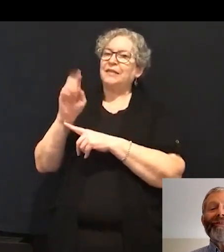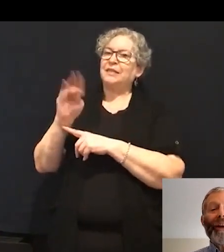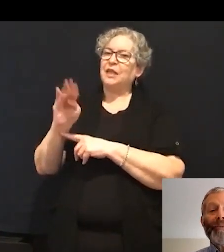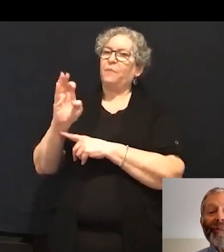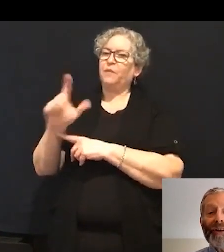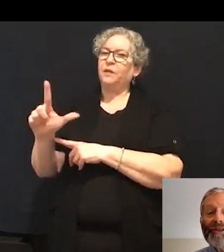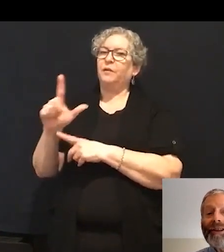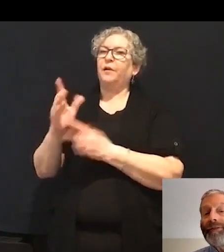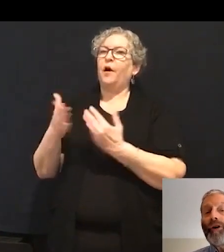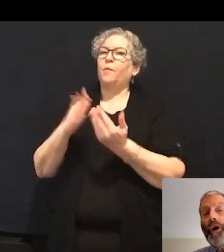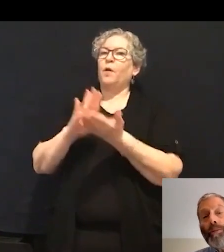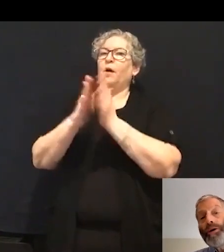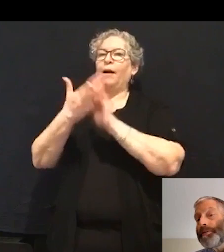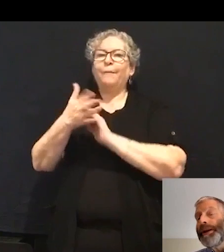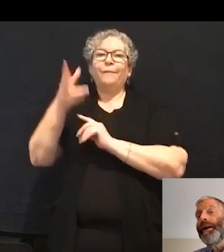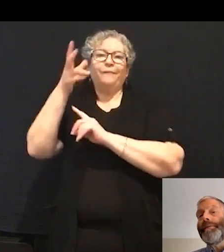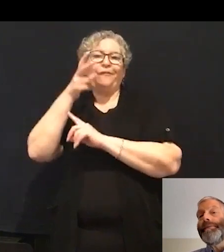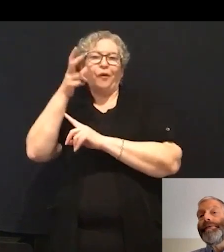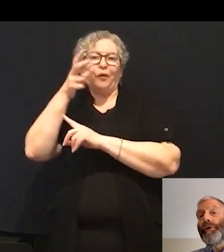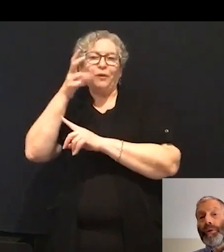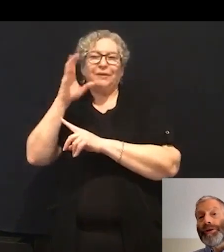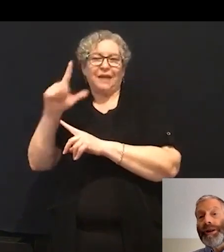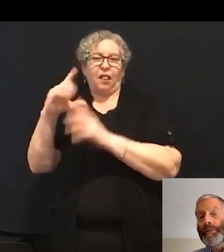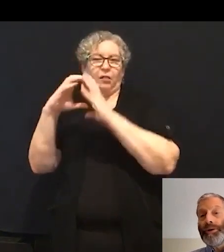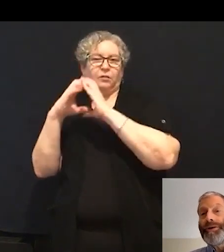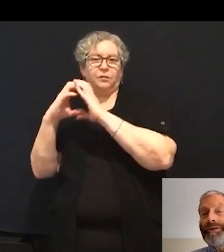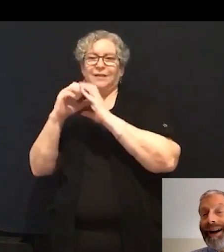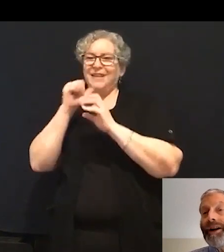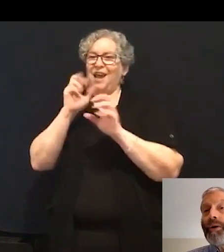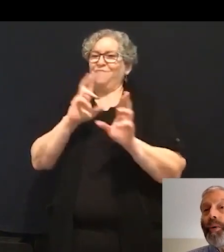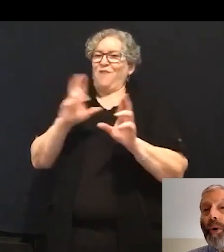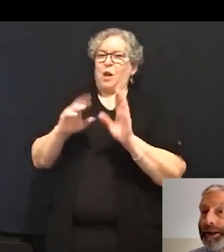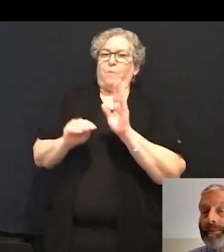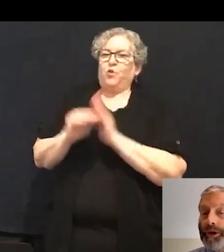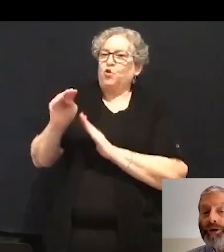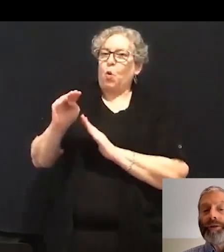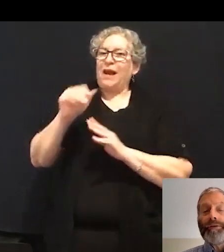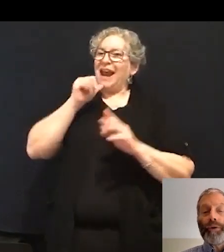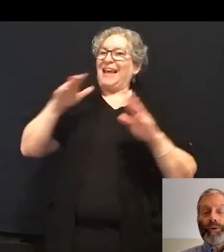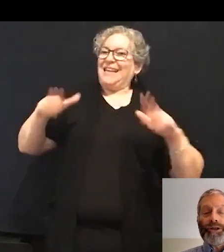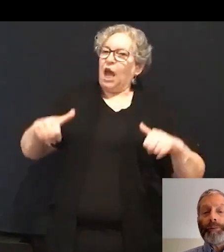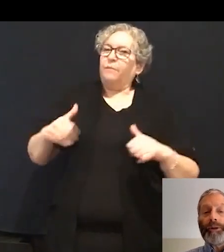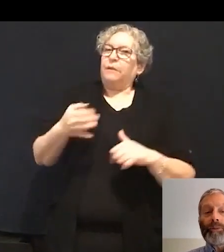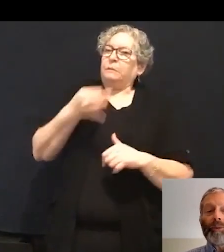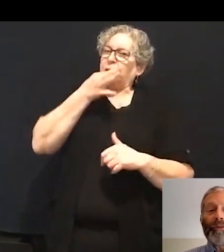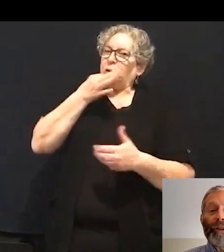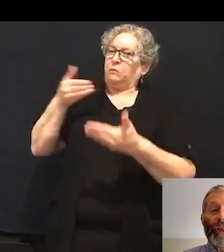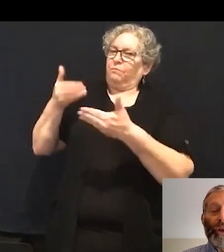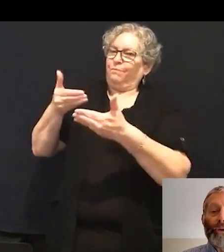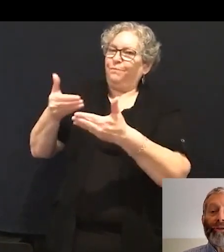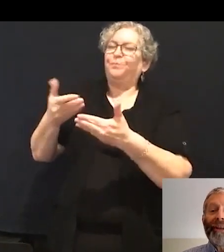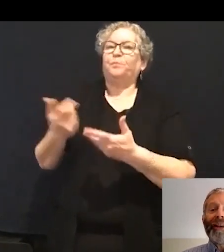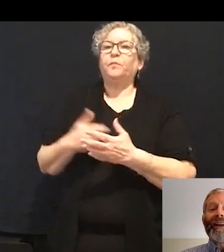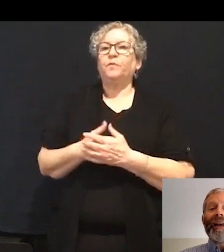stem cells that have almost become photoreceptors. They're not quite mature photoreceptors but very close.